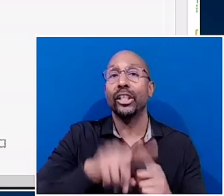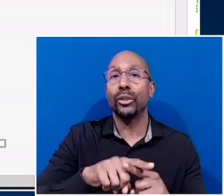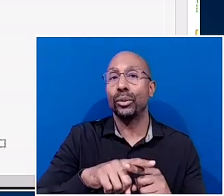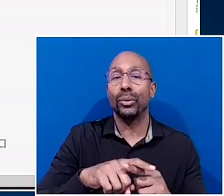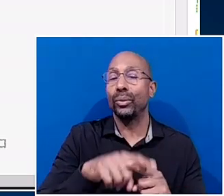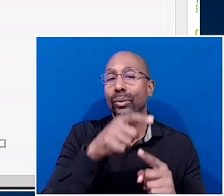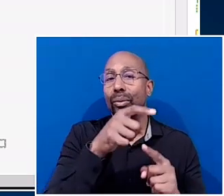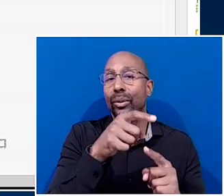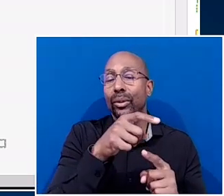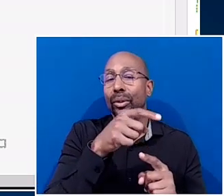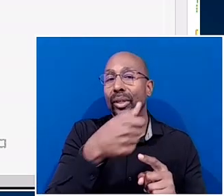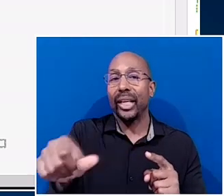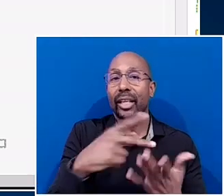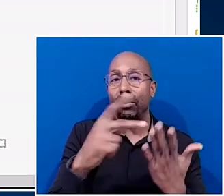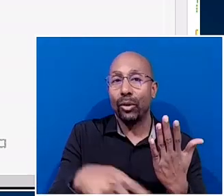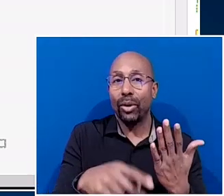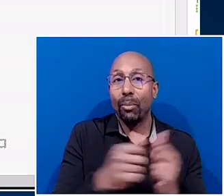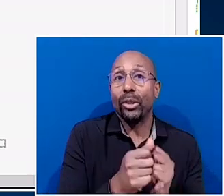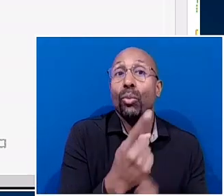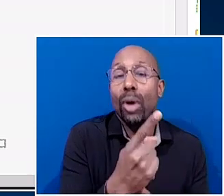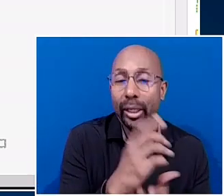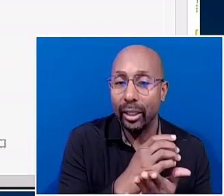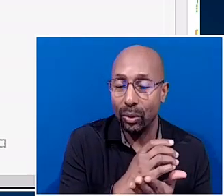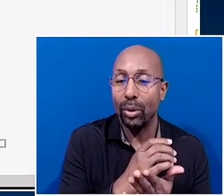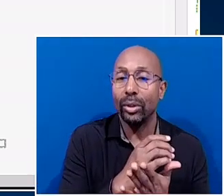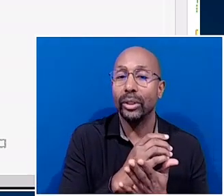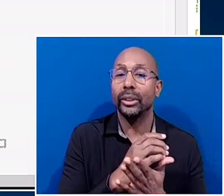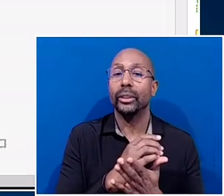in the regulations that would apply more broadly for this purpose.